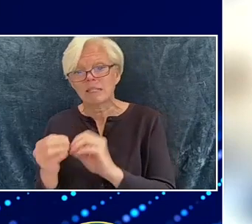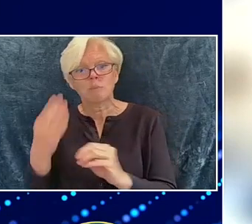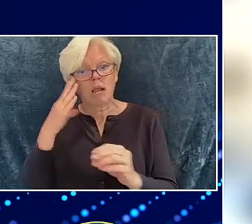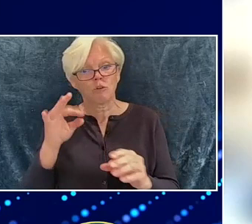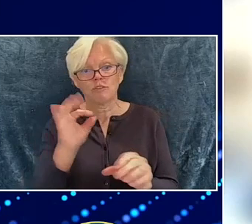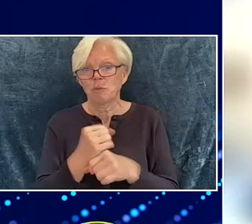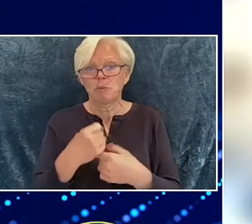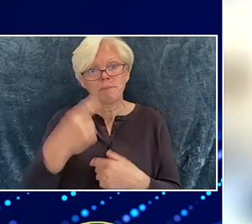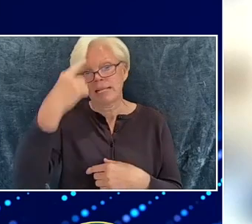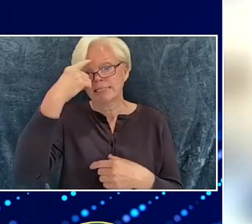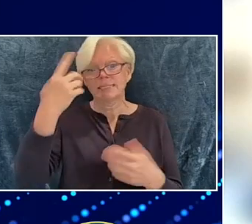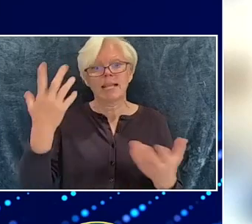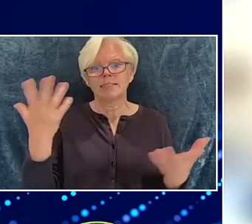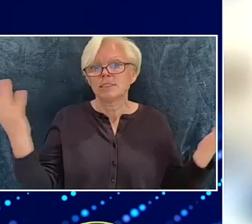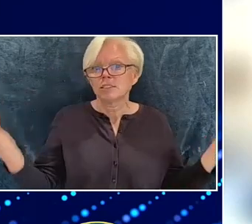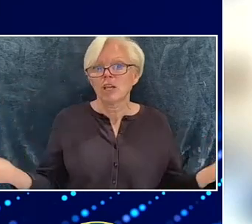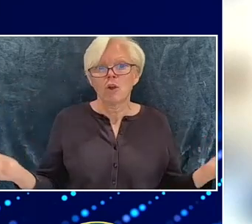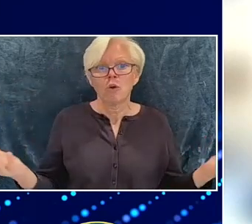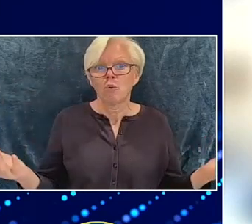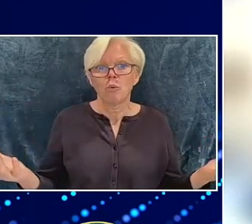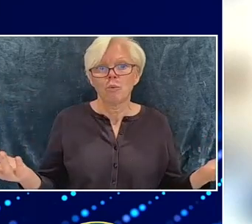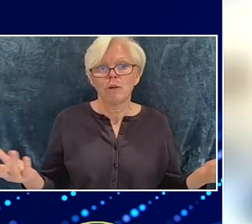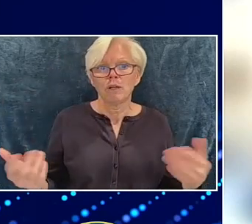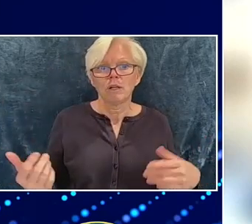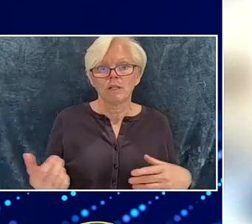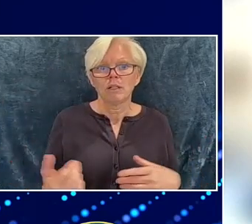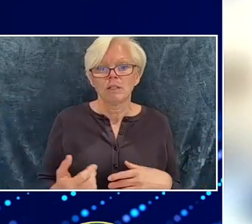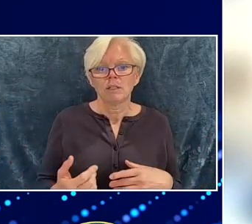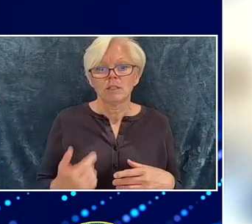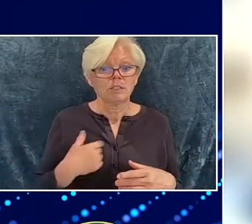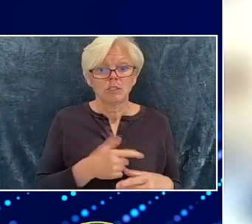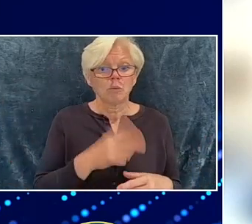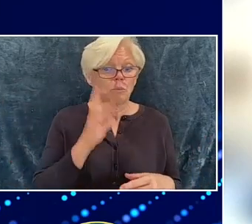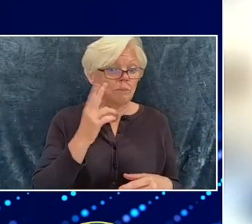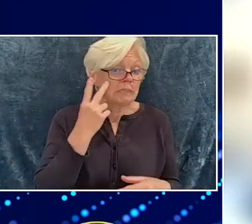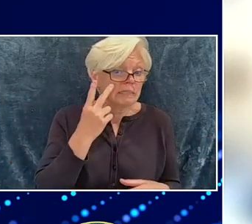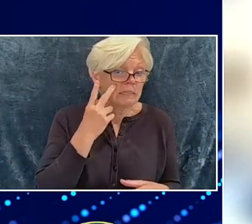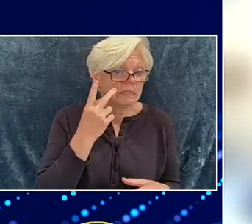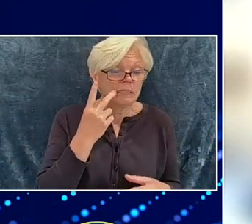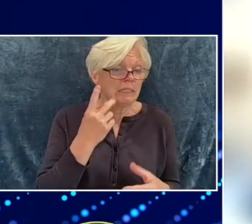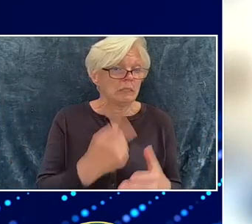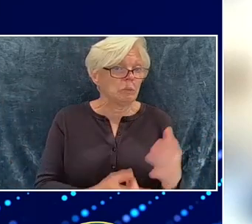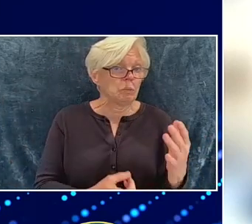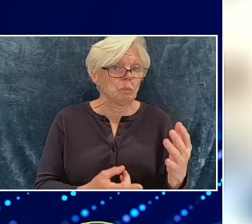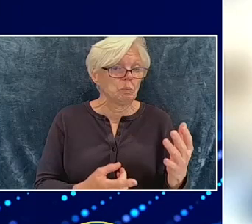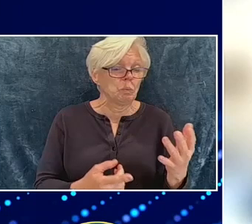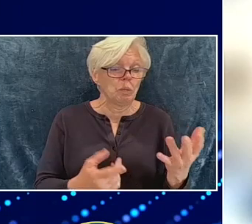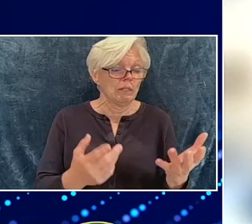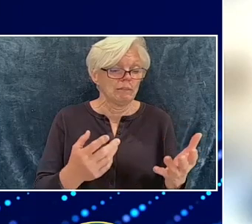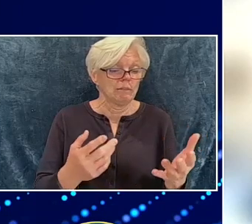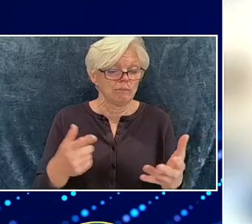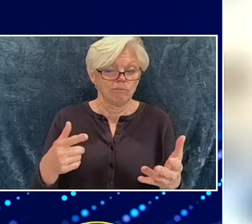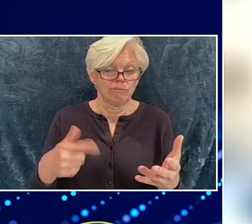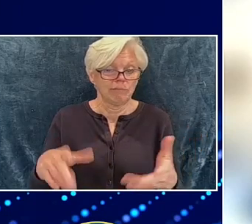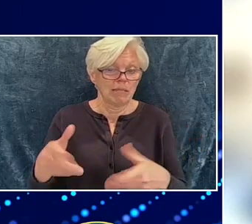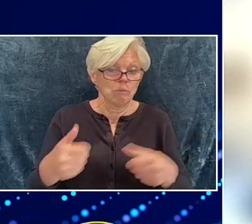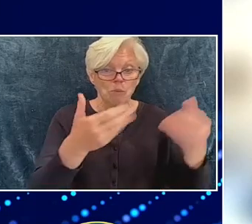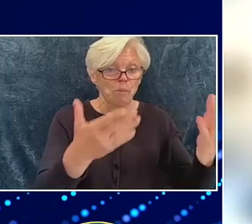So I- you know, we'll see what gets proposed. But again, our concern here is